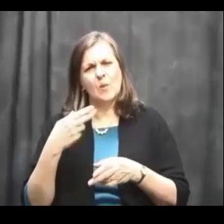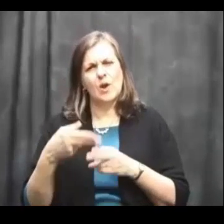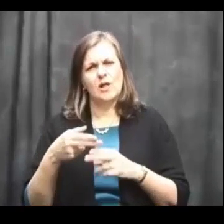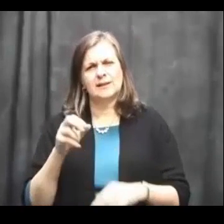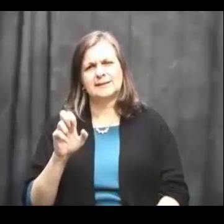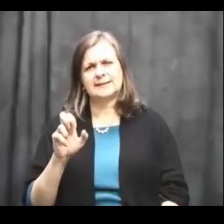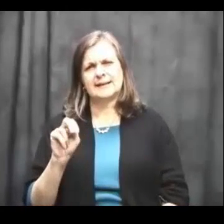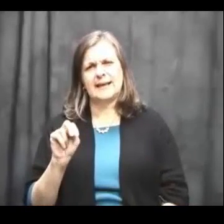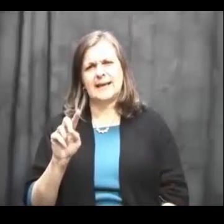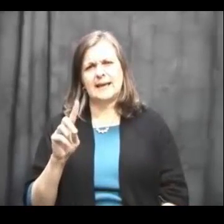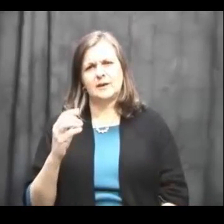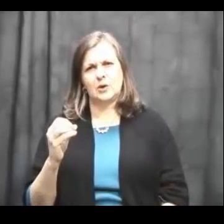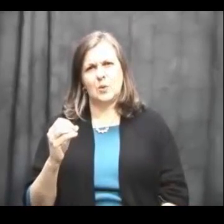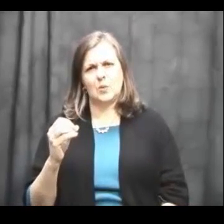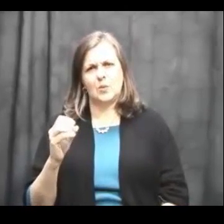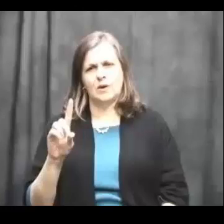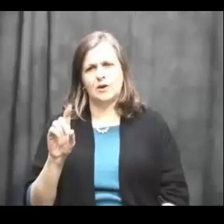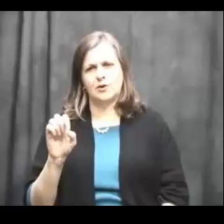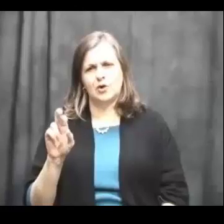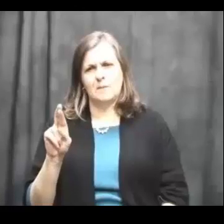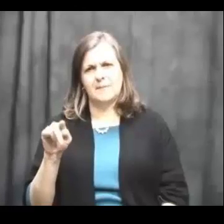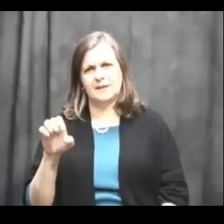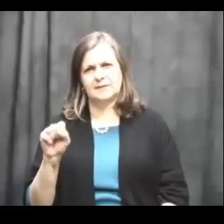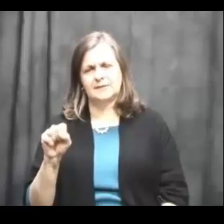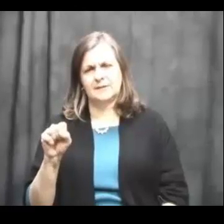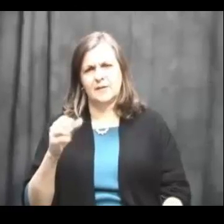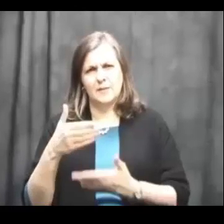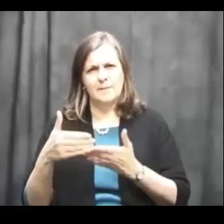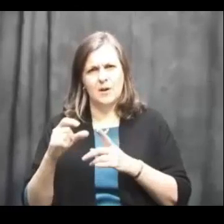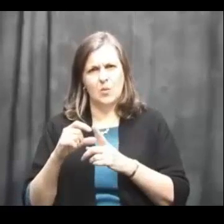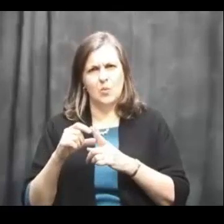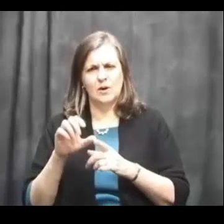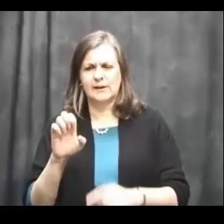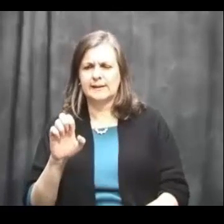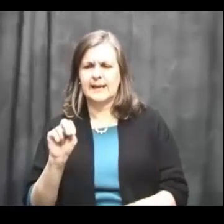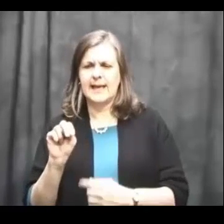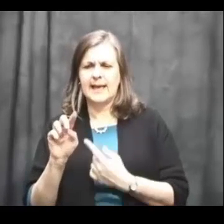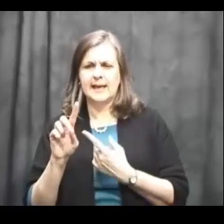so why an endodermis?? "Endo" remember is inside so